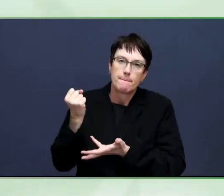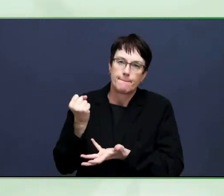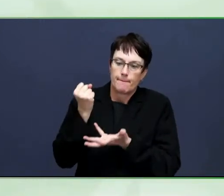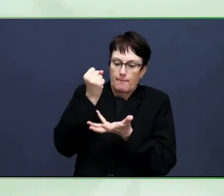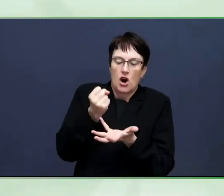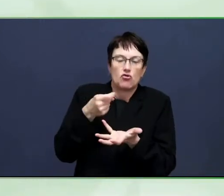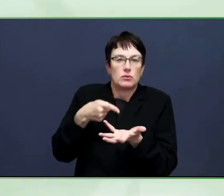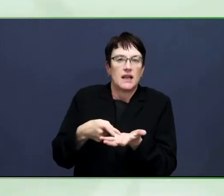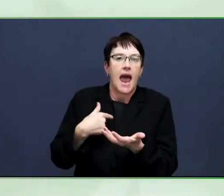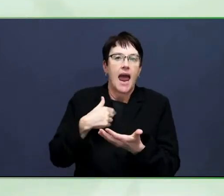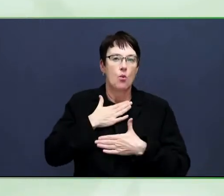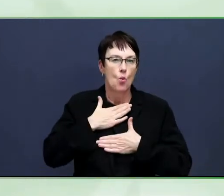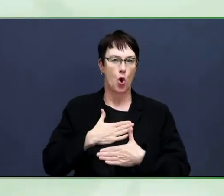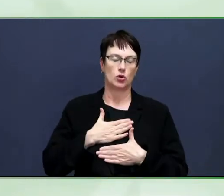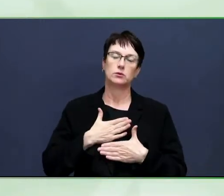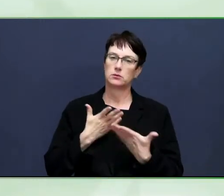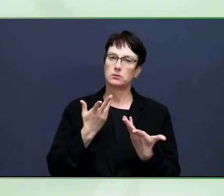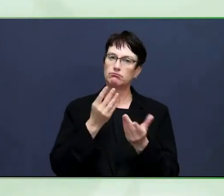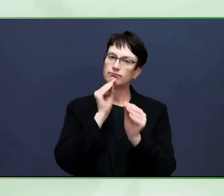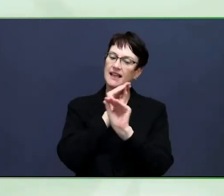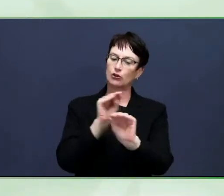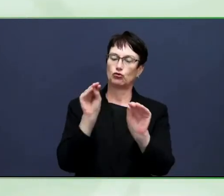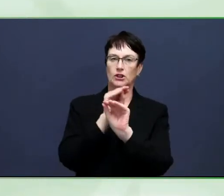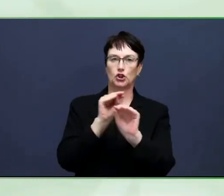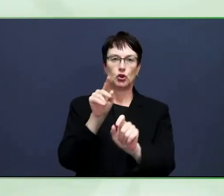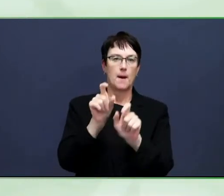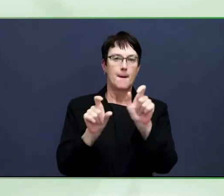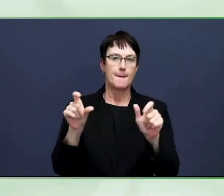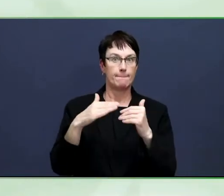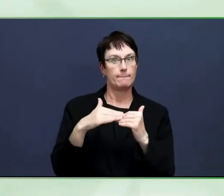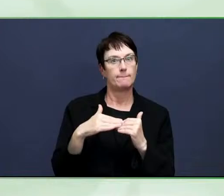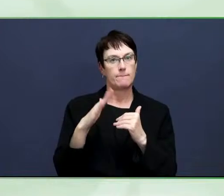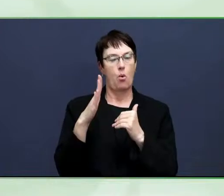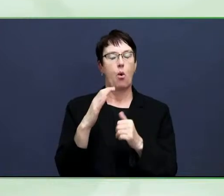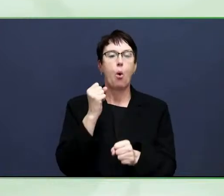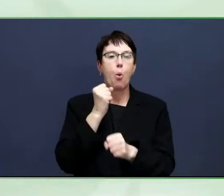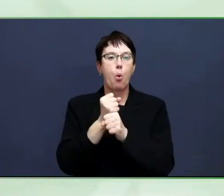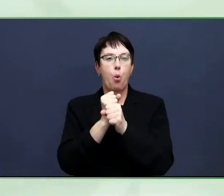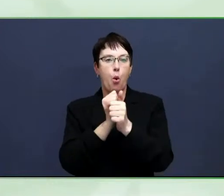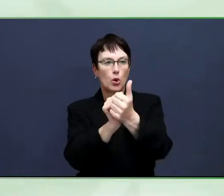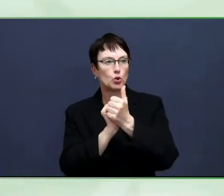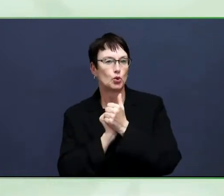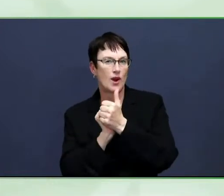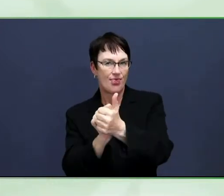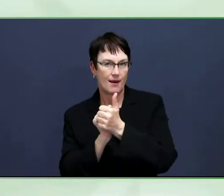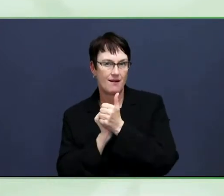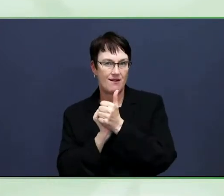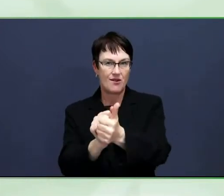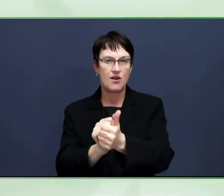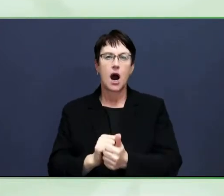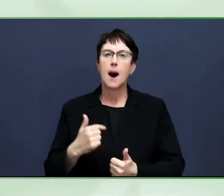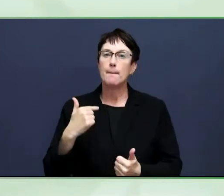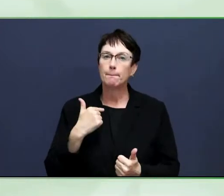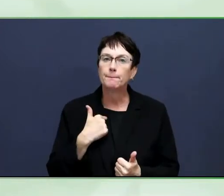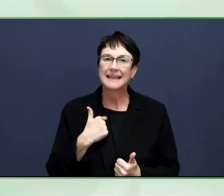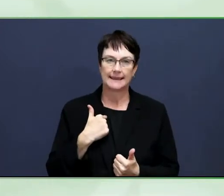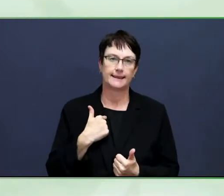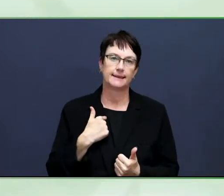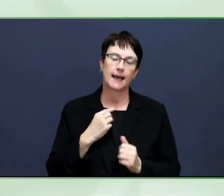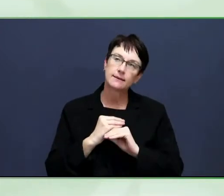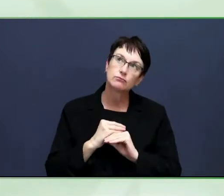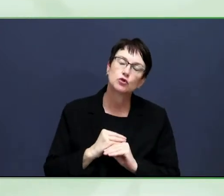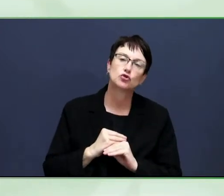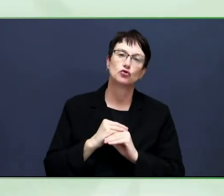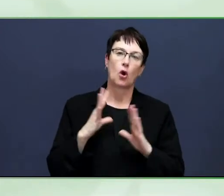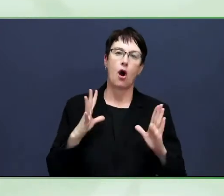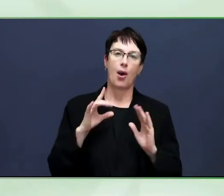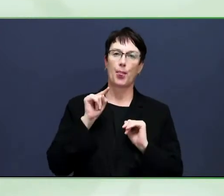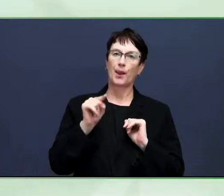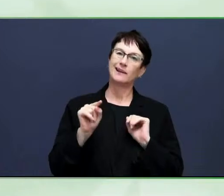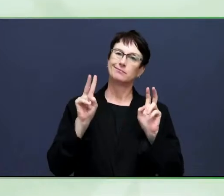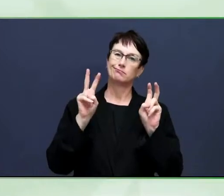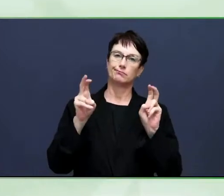It was about logistics and collaborating with the brand it will be easier in terms of quantity.